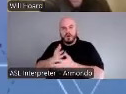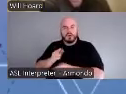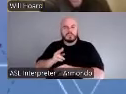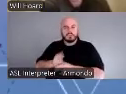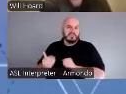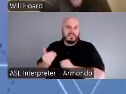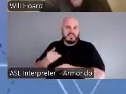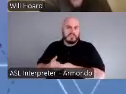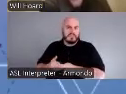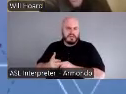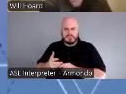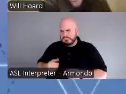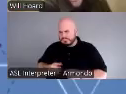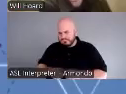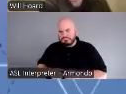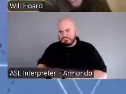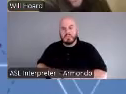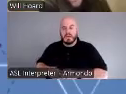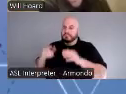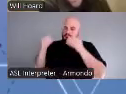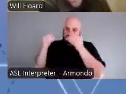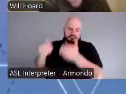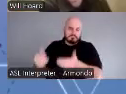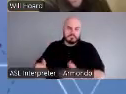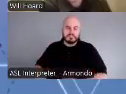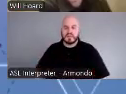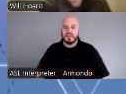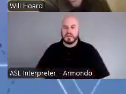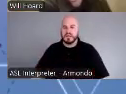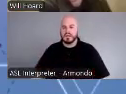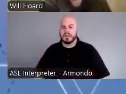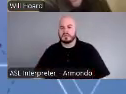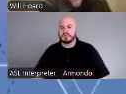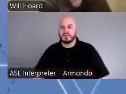I felt that my trust in them and their capacity to make